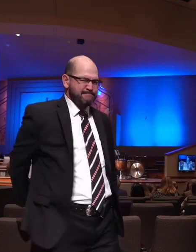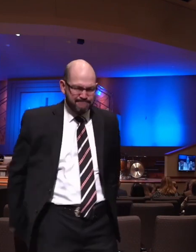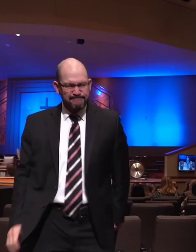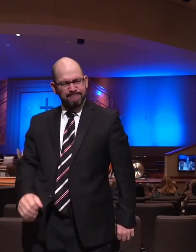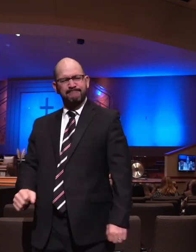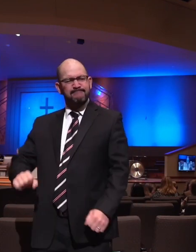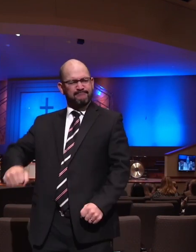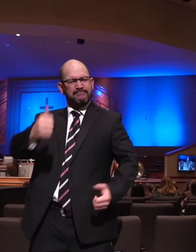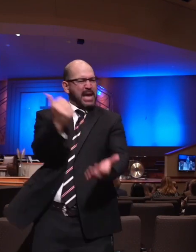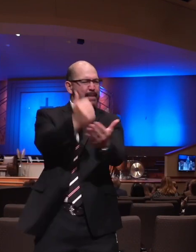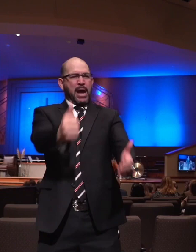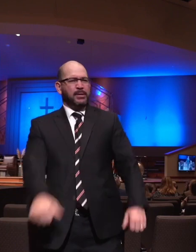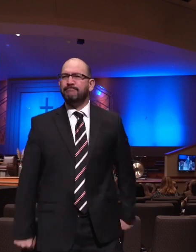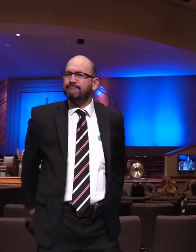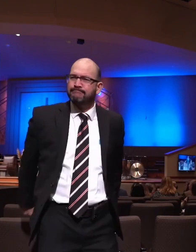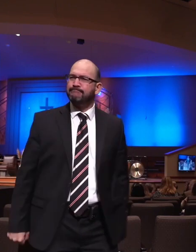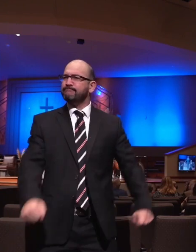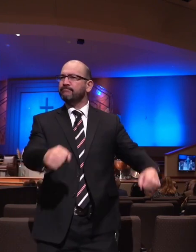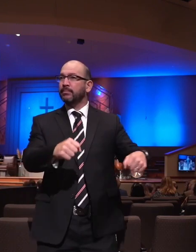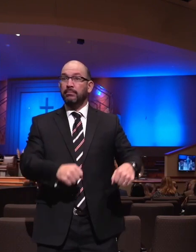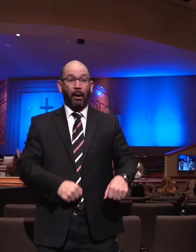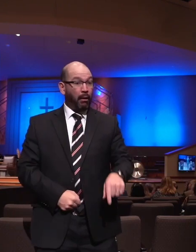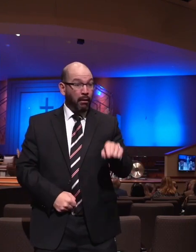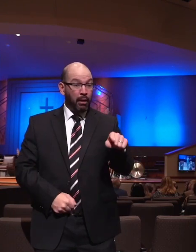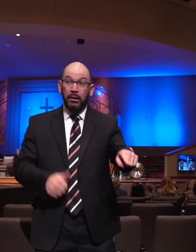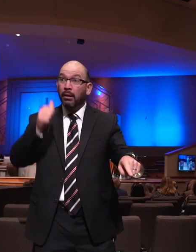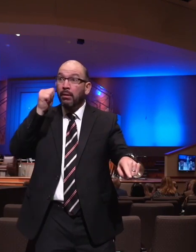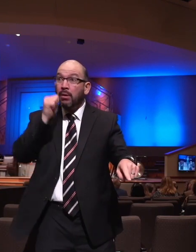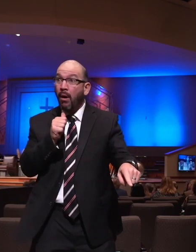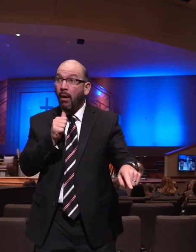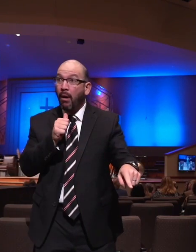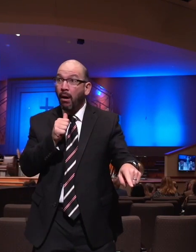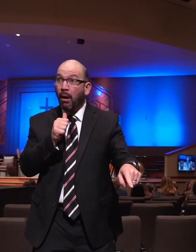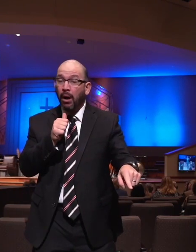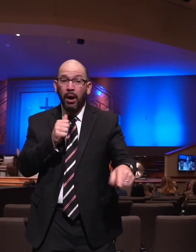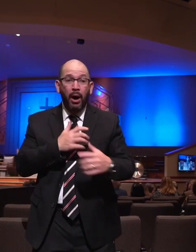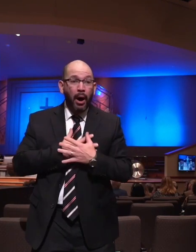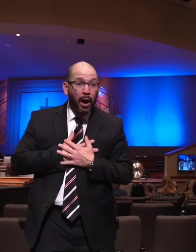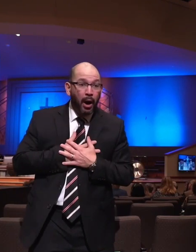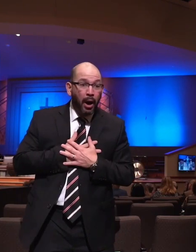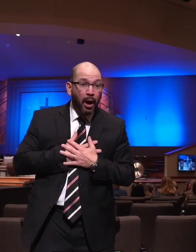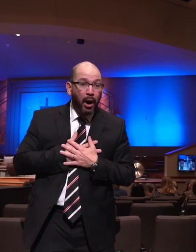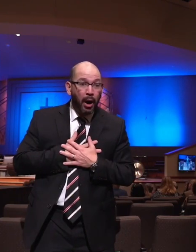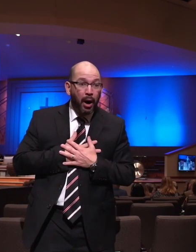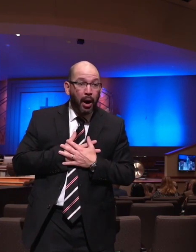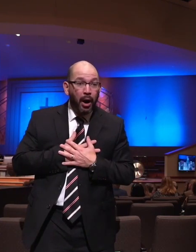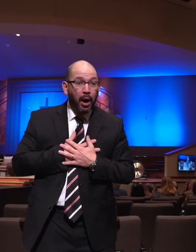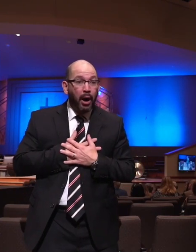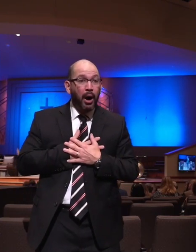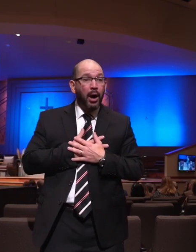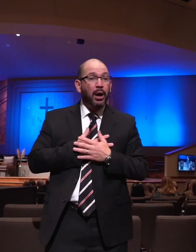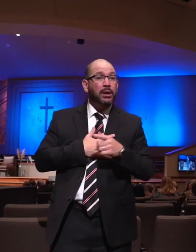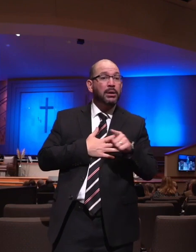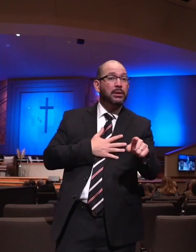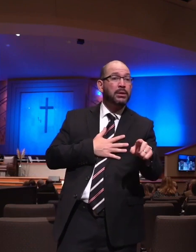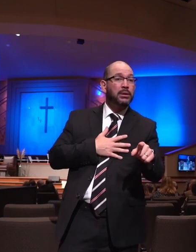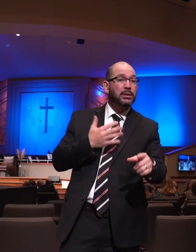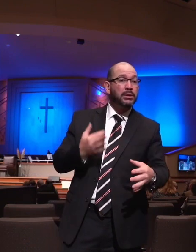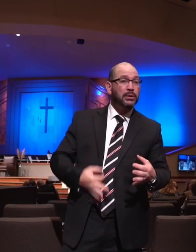leprosy this girl took the biggest obstacle of her life and used it to witness for Jesus Christ guys come on